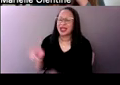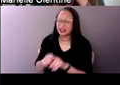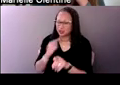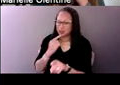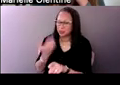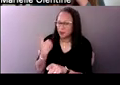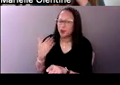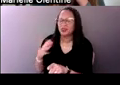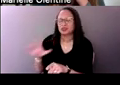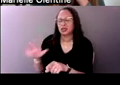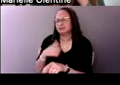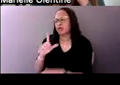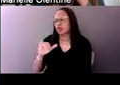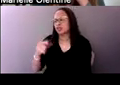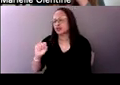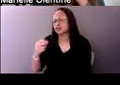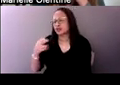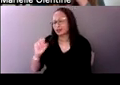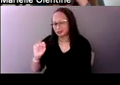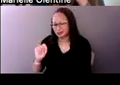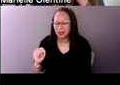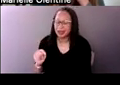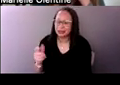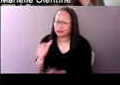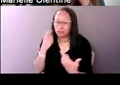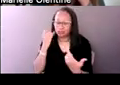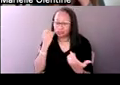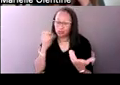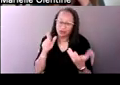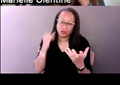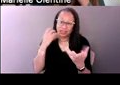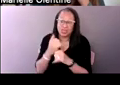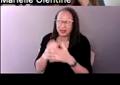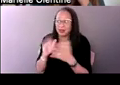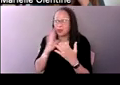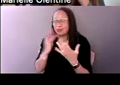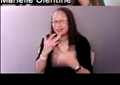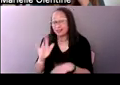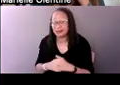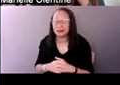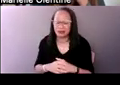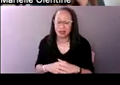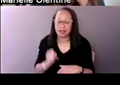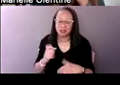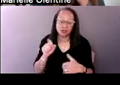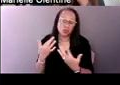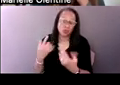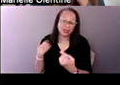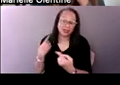withdraw invites if they find that out and so on and 891 00:48:31,830 --> 00:48:31,270 so forth. But at this stage, I would say what you can do is you